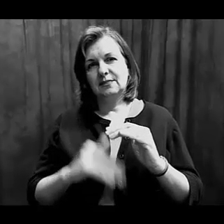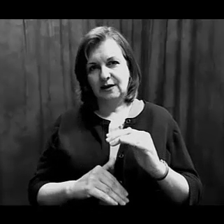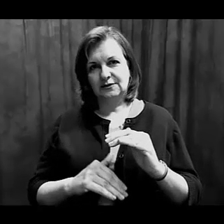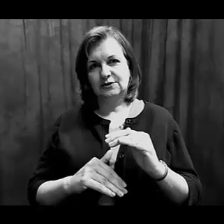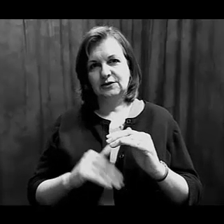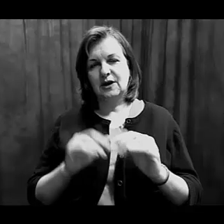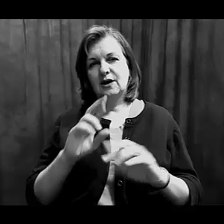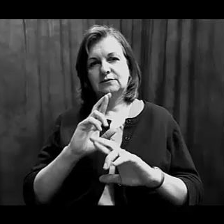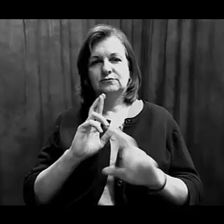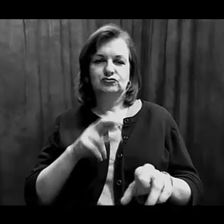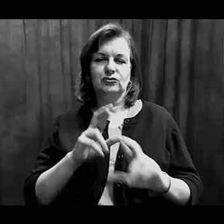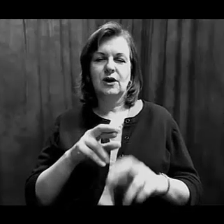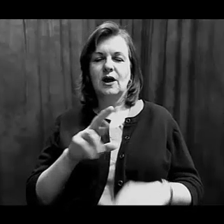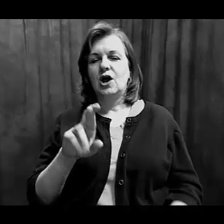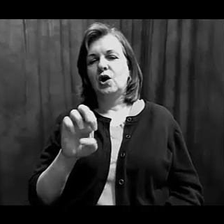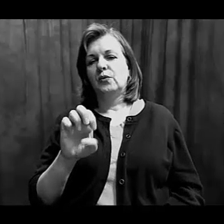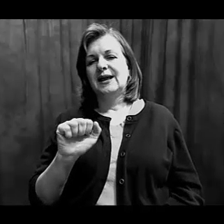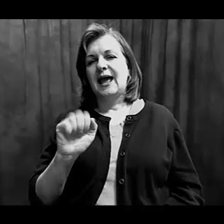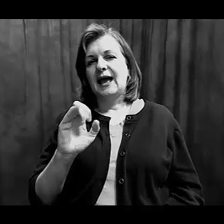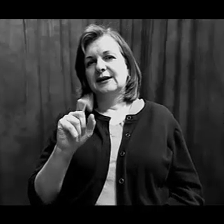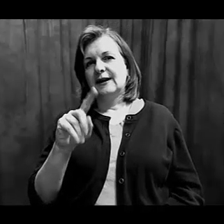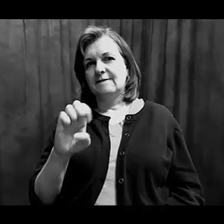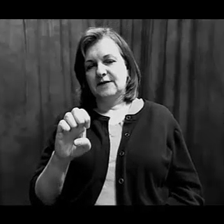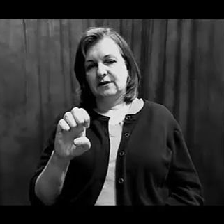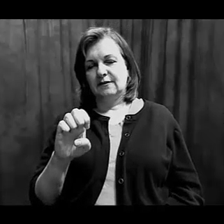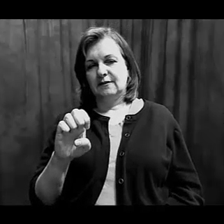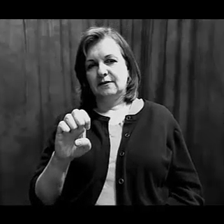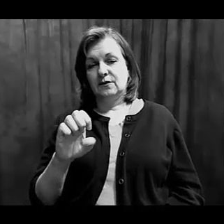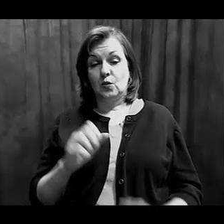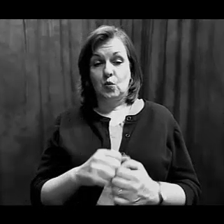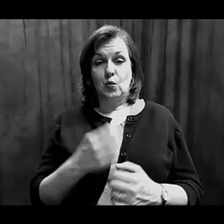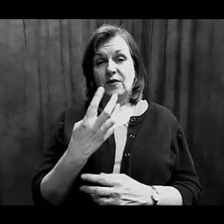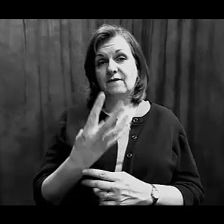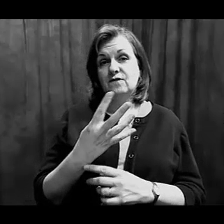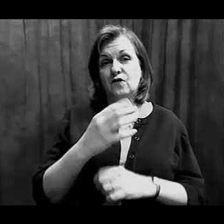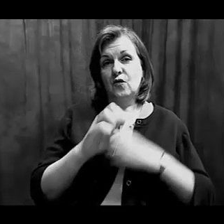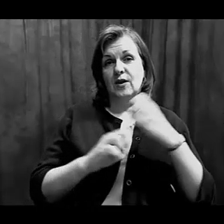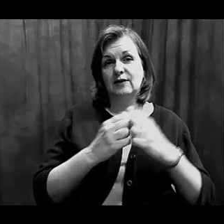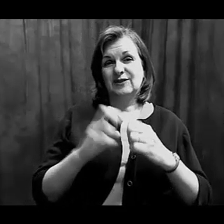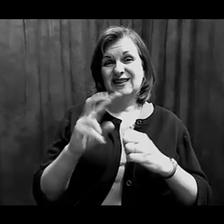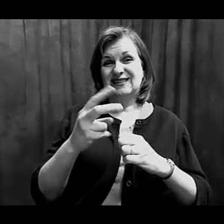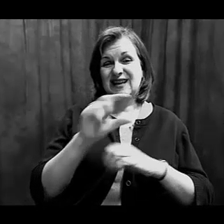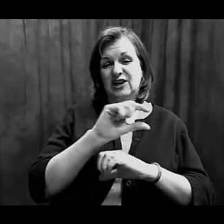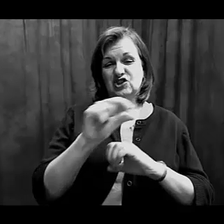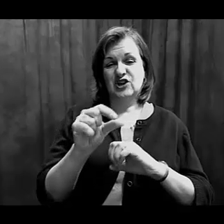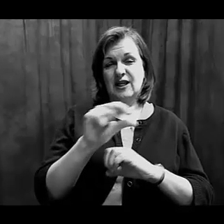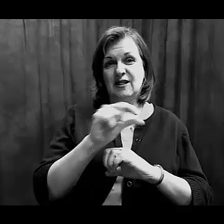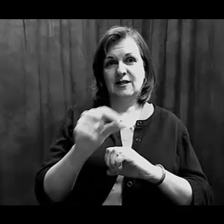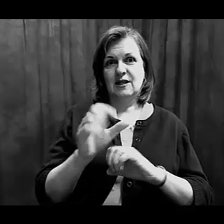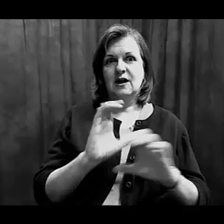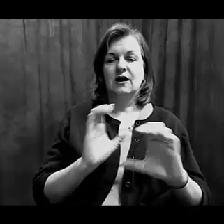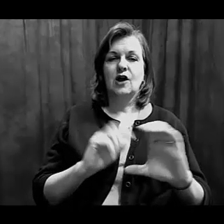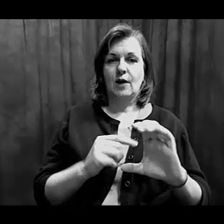less reactive so in its current state with 4 electrons in the outer shell